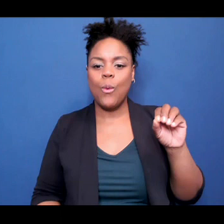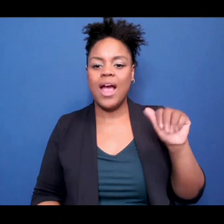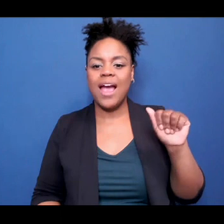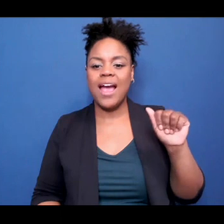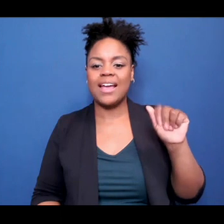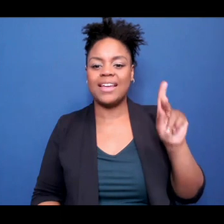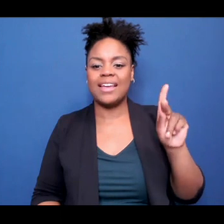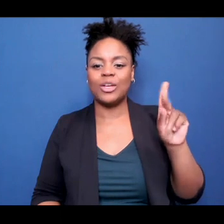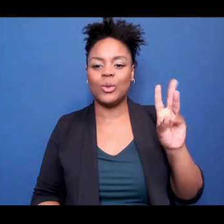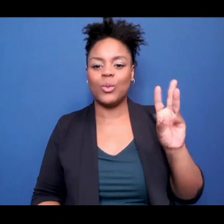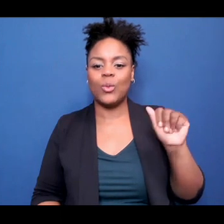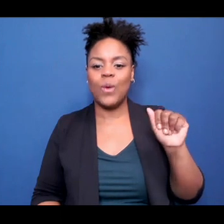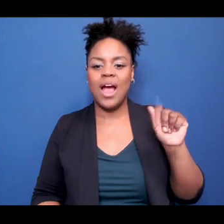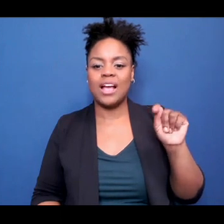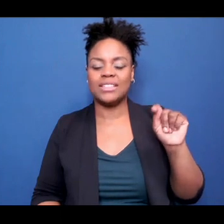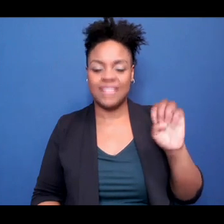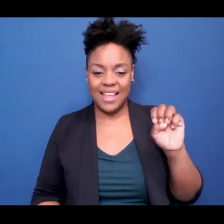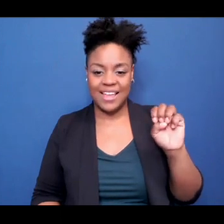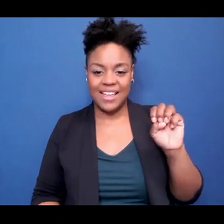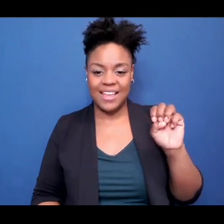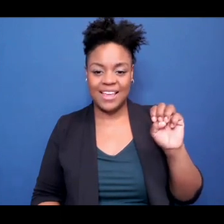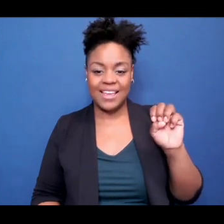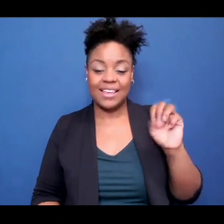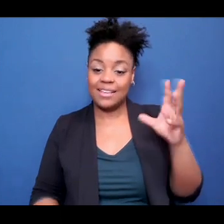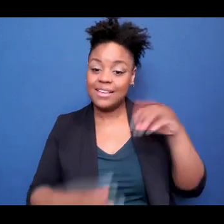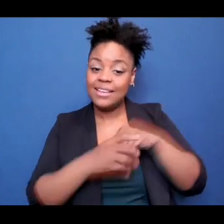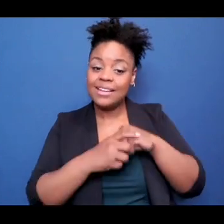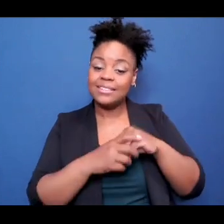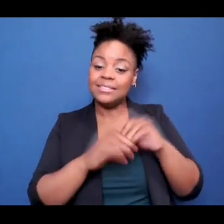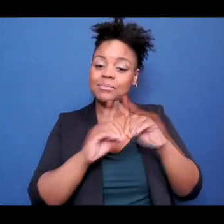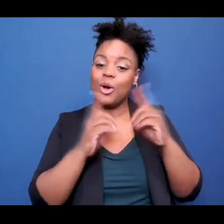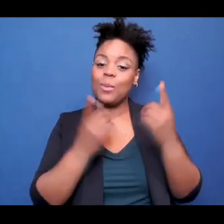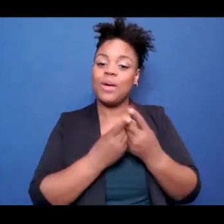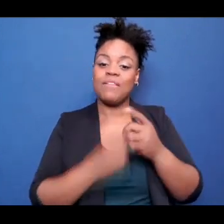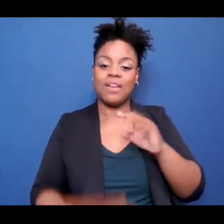UNIVERSITY PROFESSOR OF